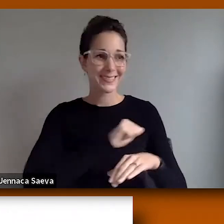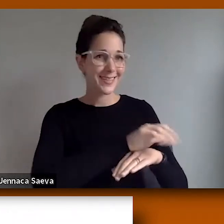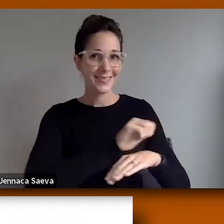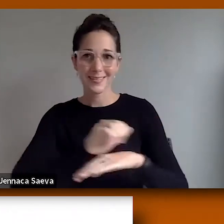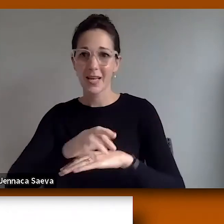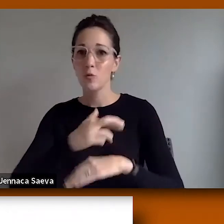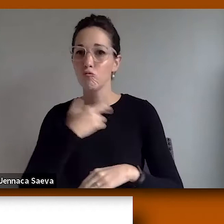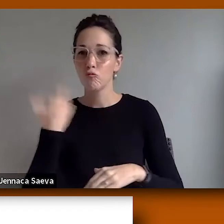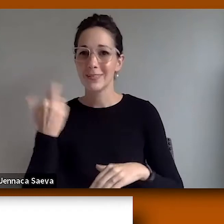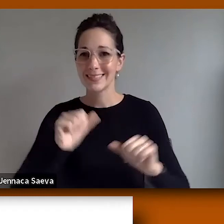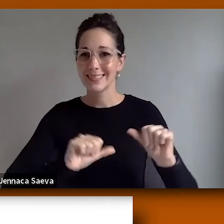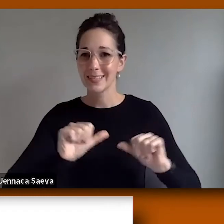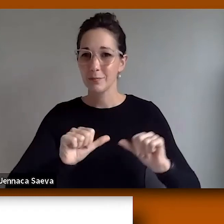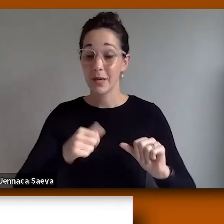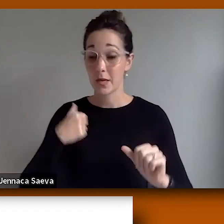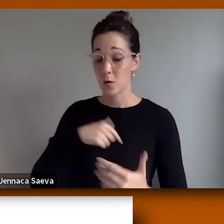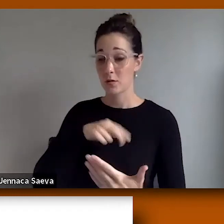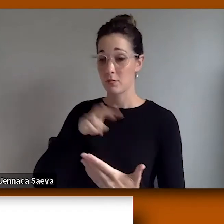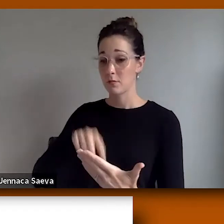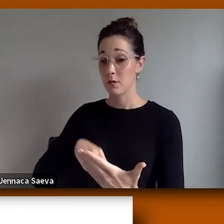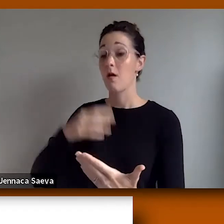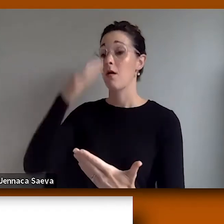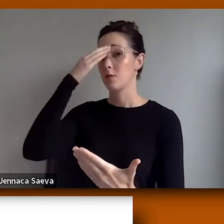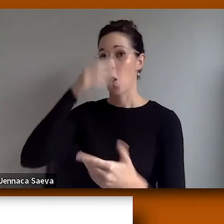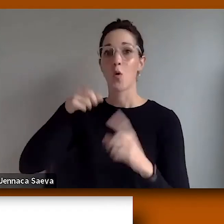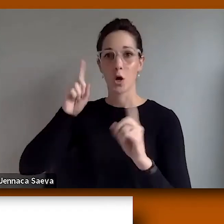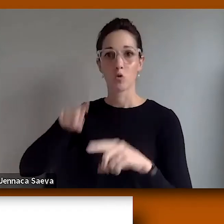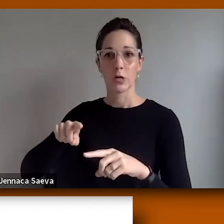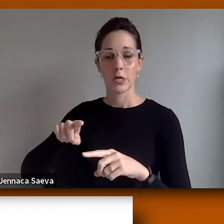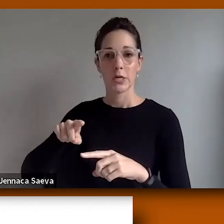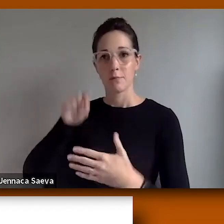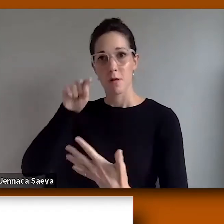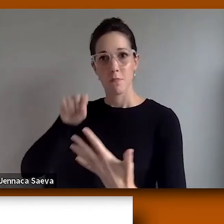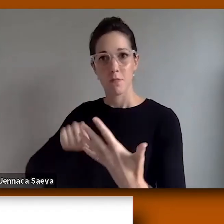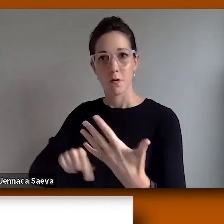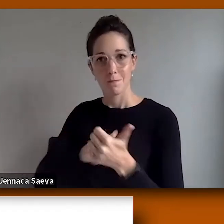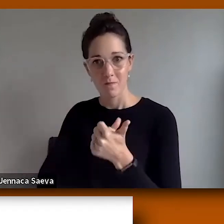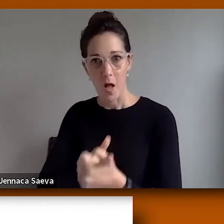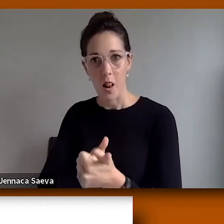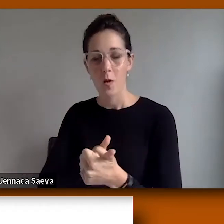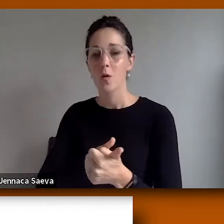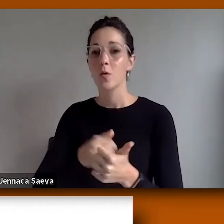so we kind of know what we're getting ourselves into with dealing with another university,